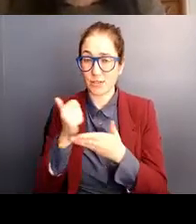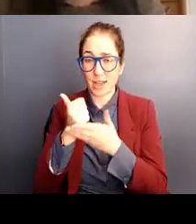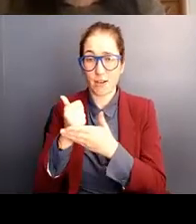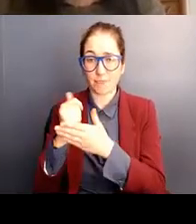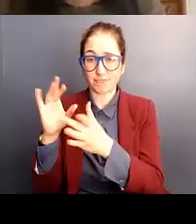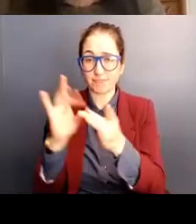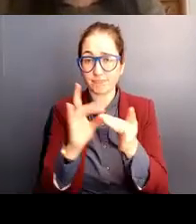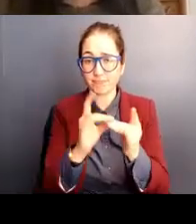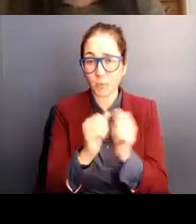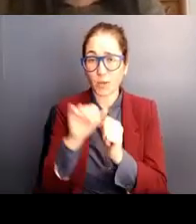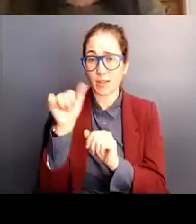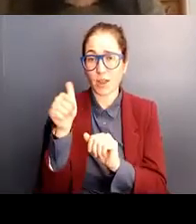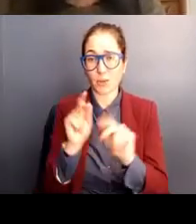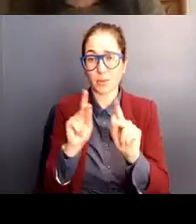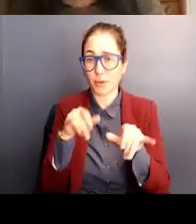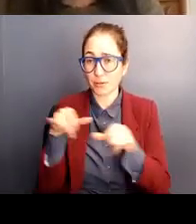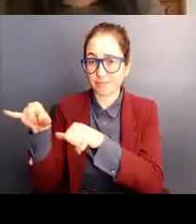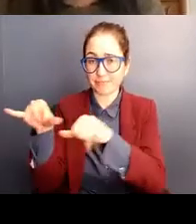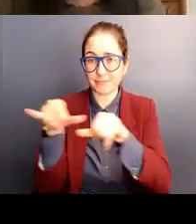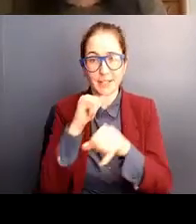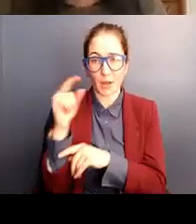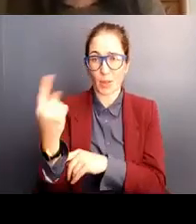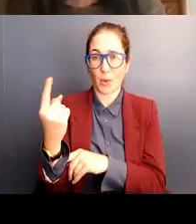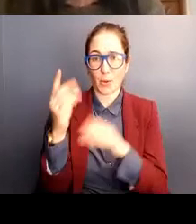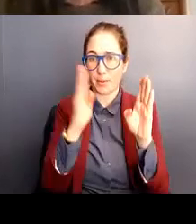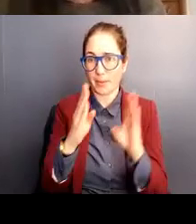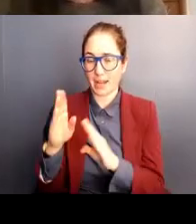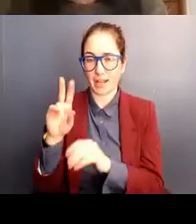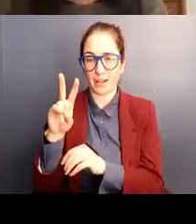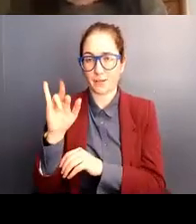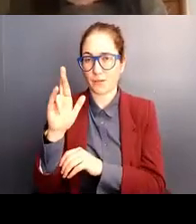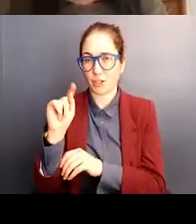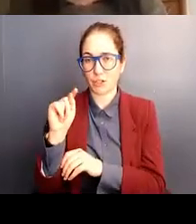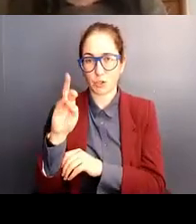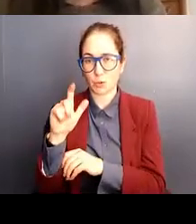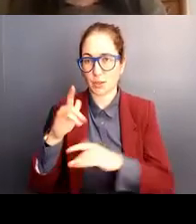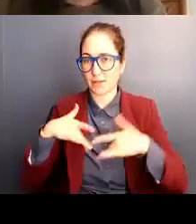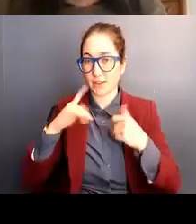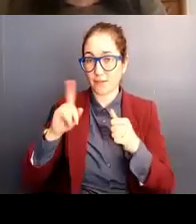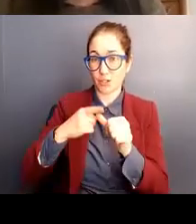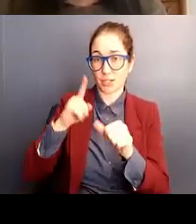thing as you. So you're not the only one to be planning a virtual event for the first time and want to be providing access